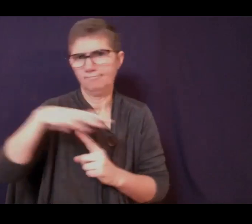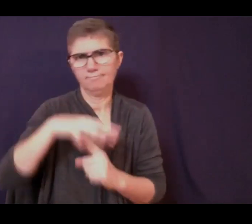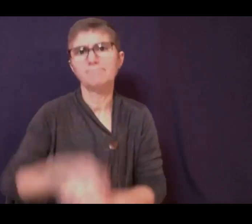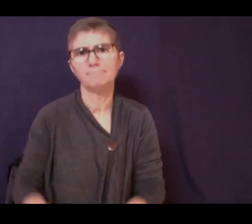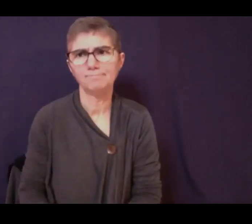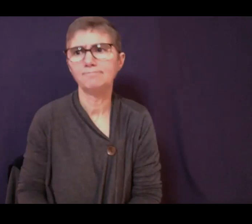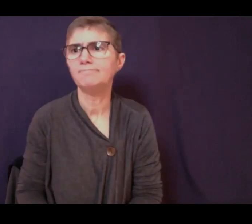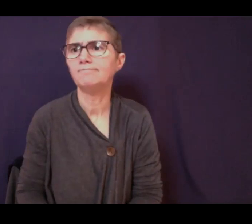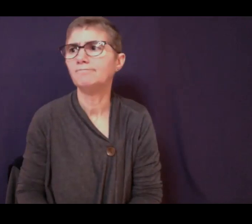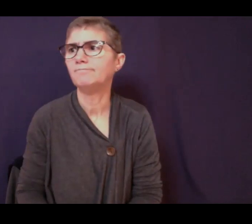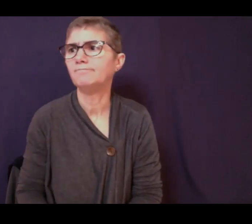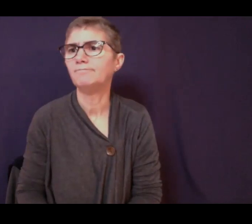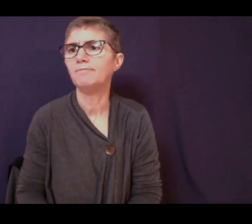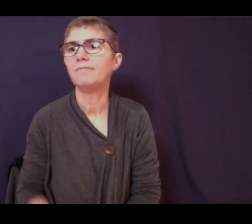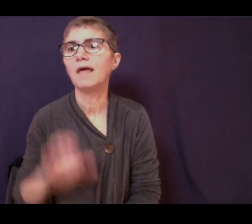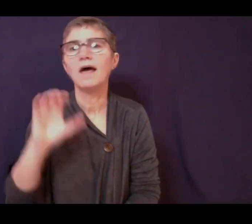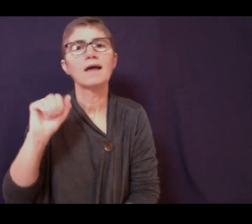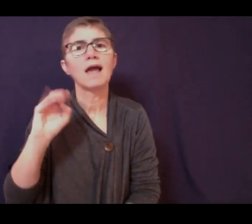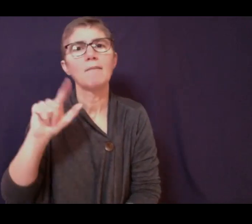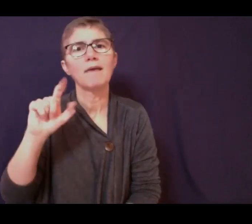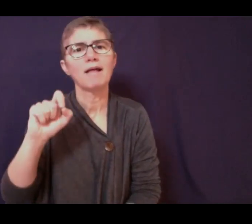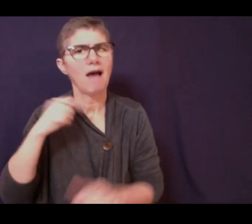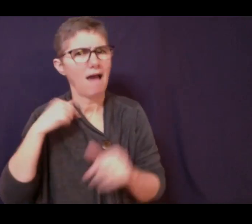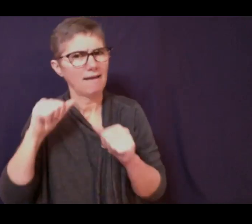I can jump in on that question too. In the fair